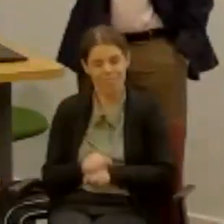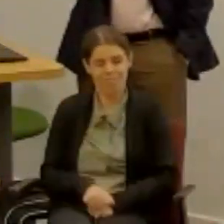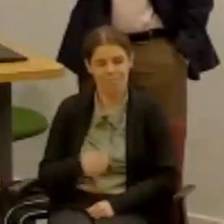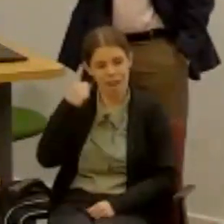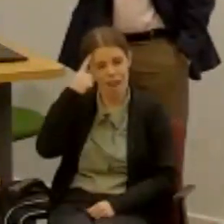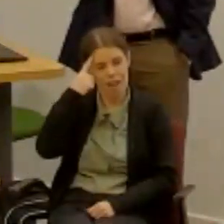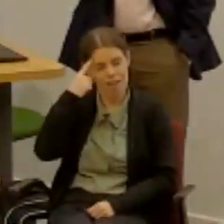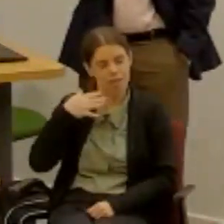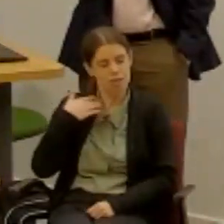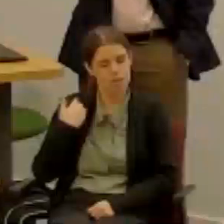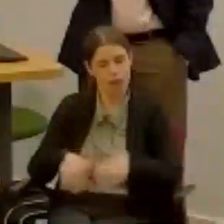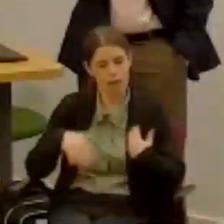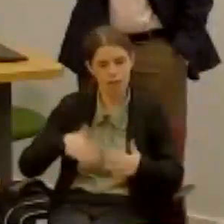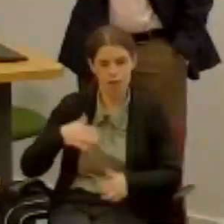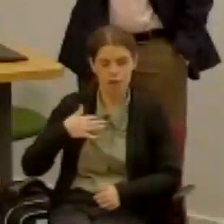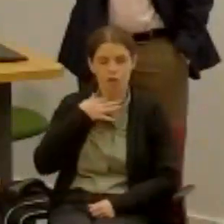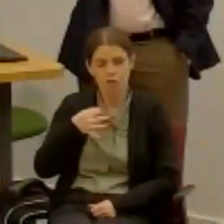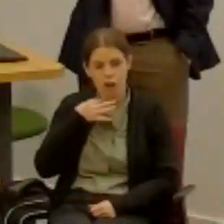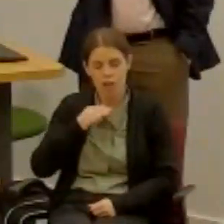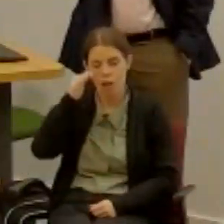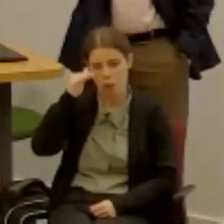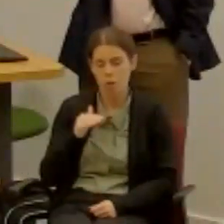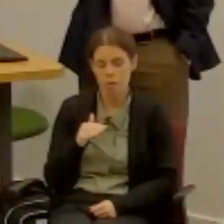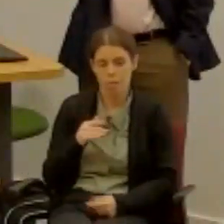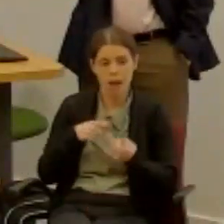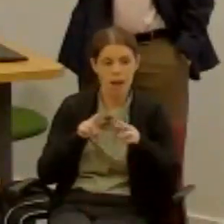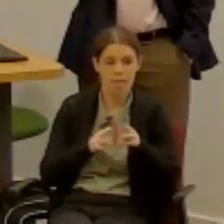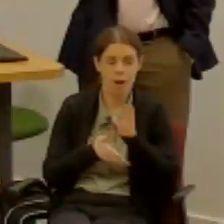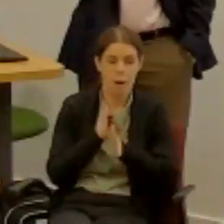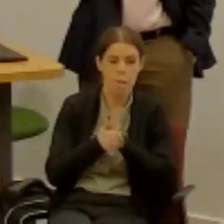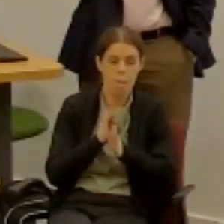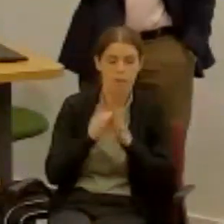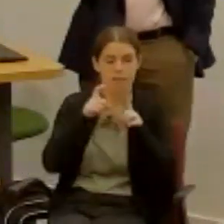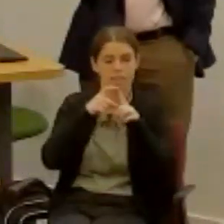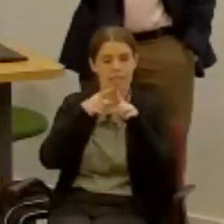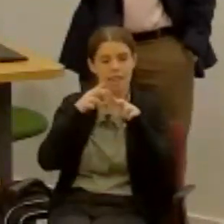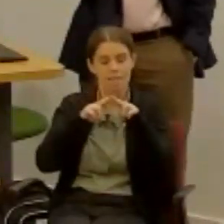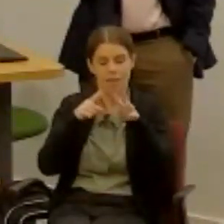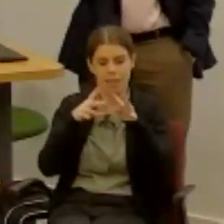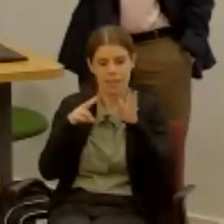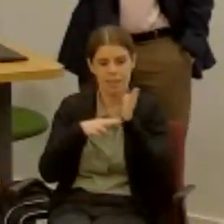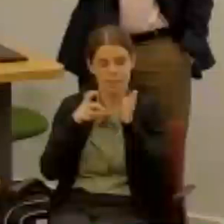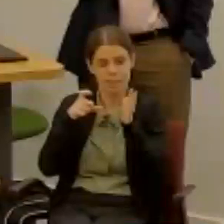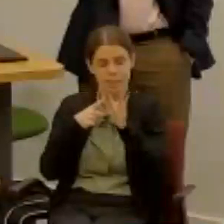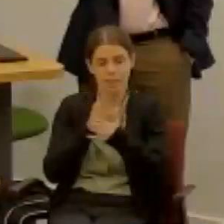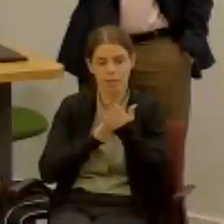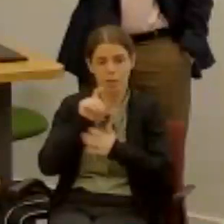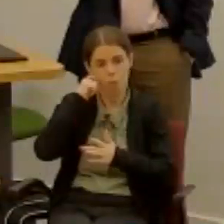is much lower than anywhere else. If you play in defence, you hit the ball a lot and your head injury risk is higher than